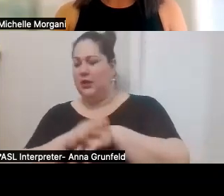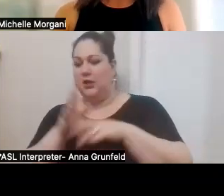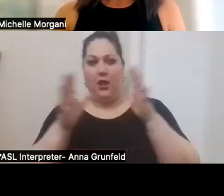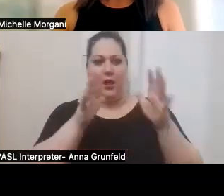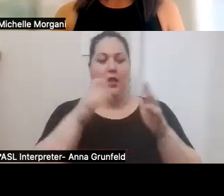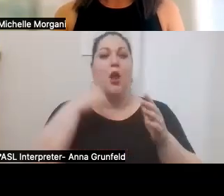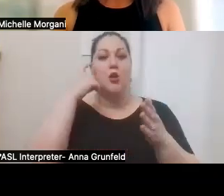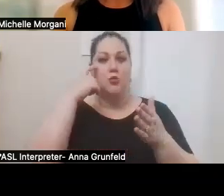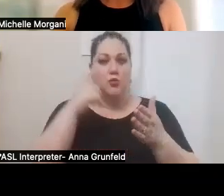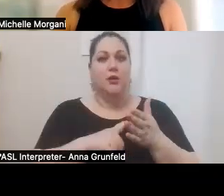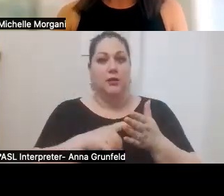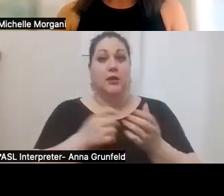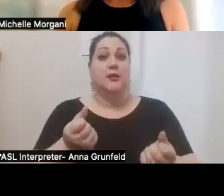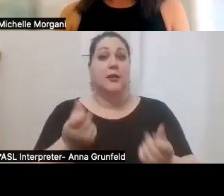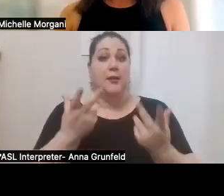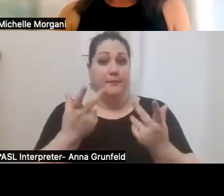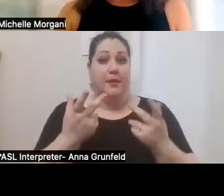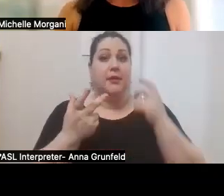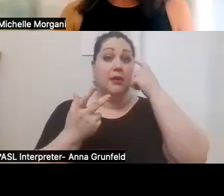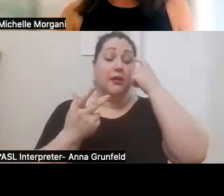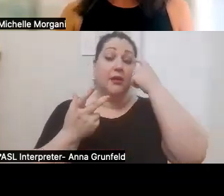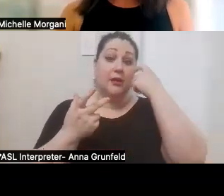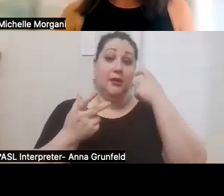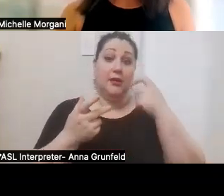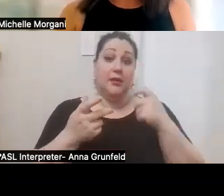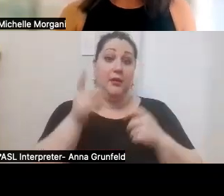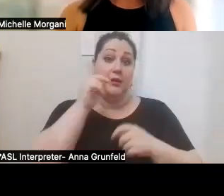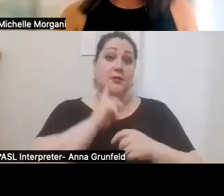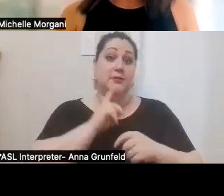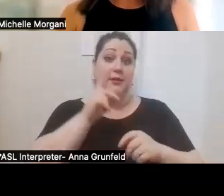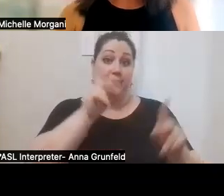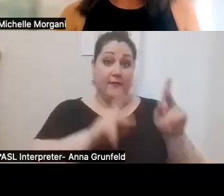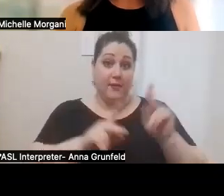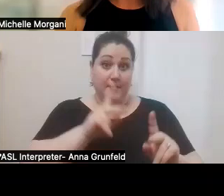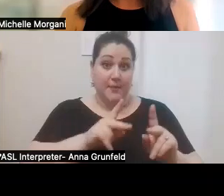ASL as their primary language and English is actually considered a second language.